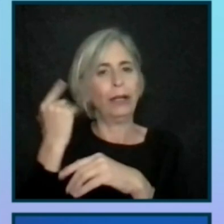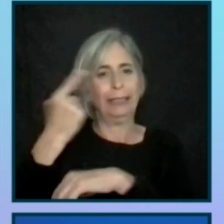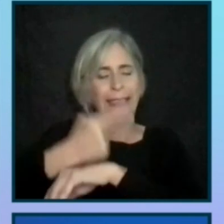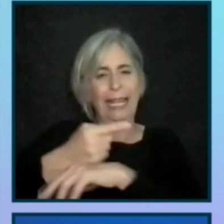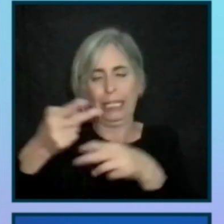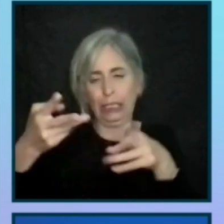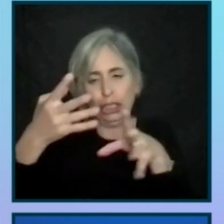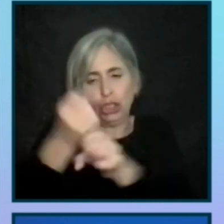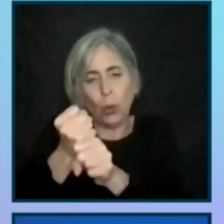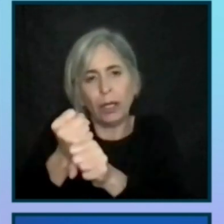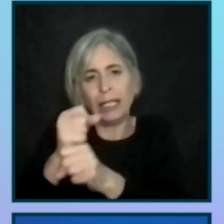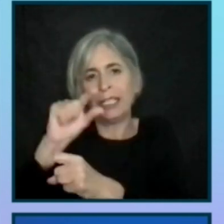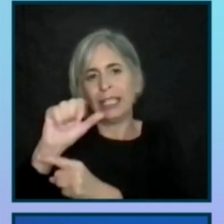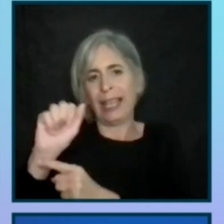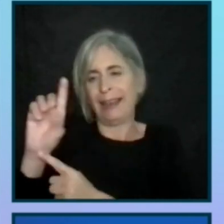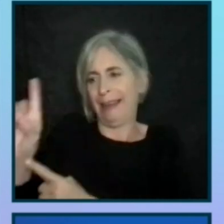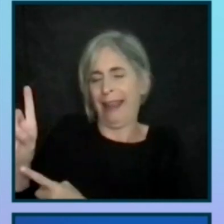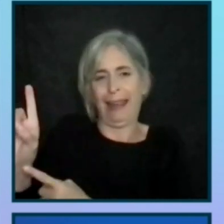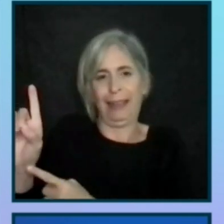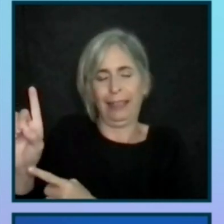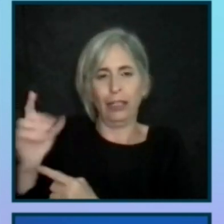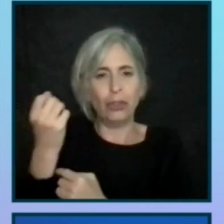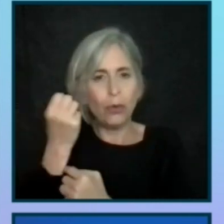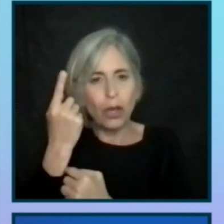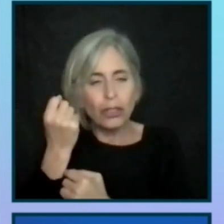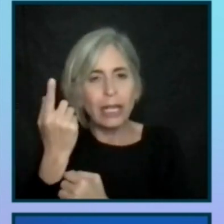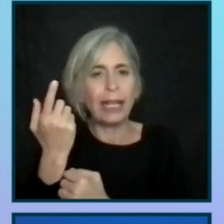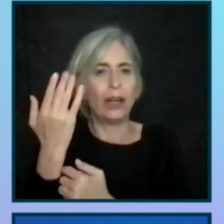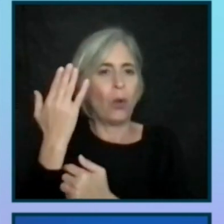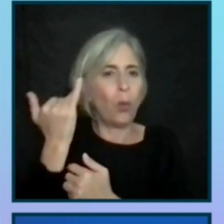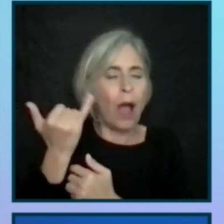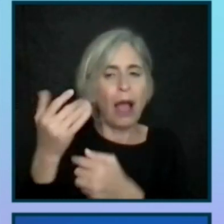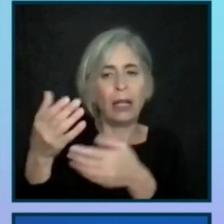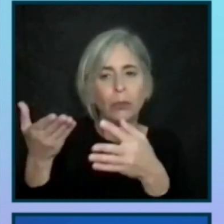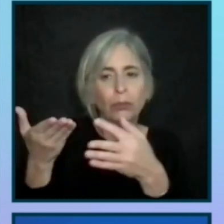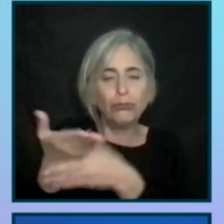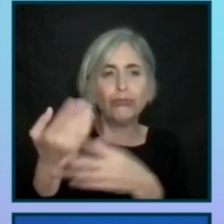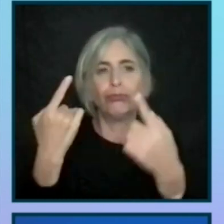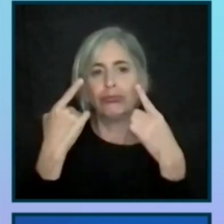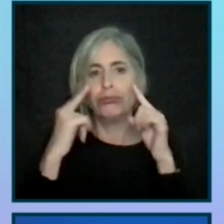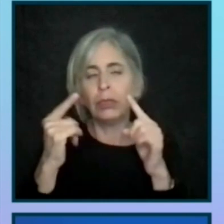Just so that you get an idea of how this grew and why this led to the SOAR Report.